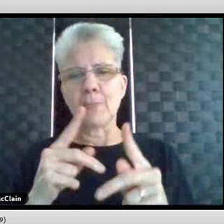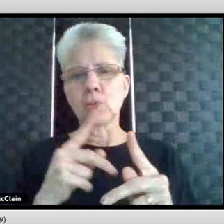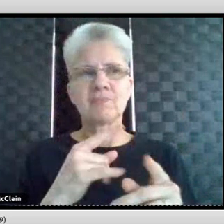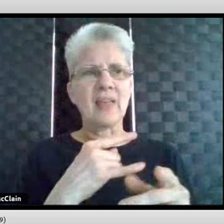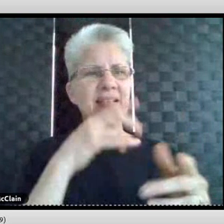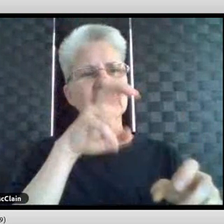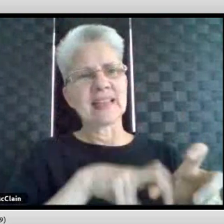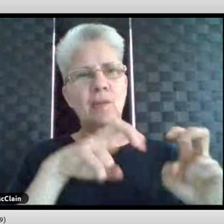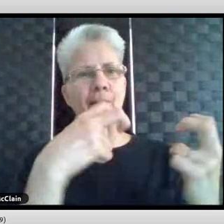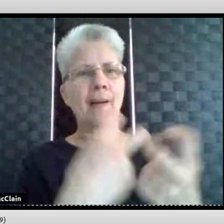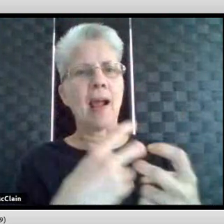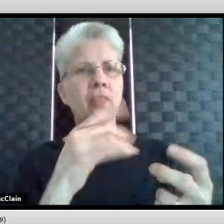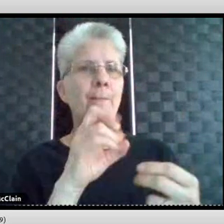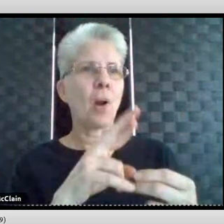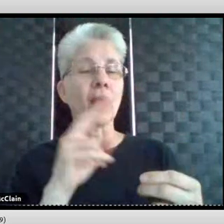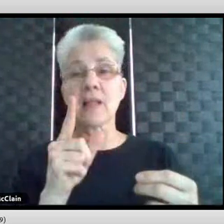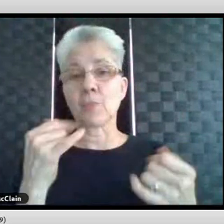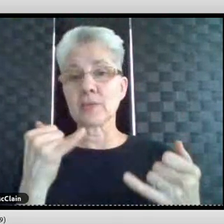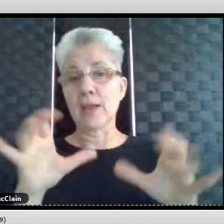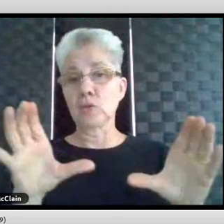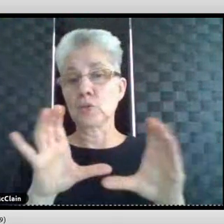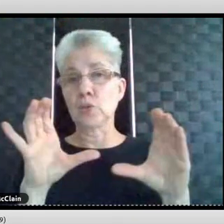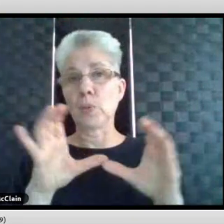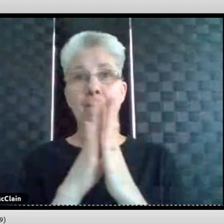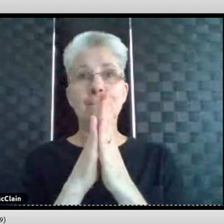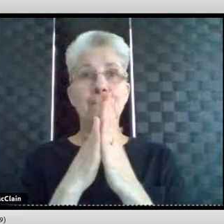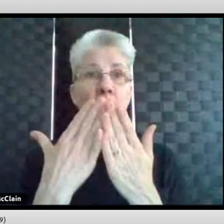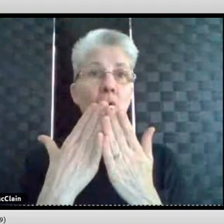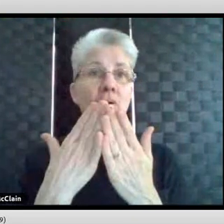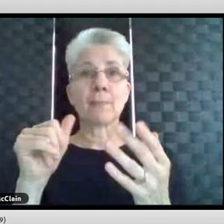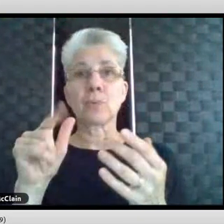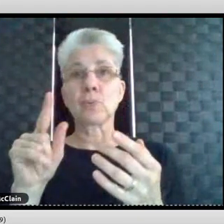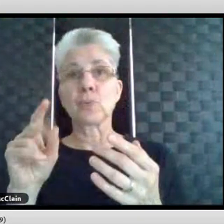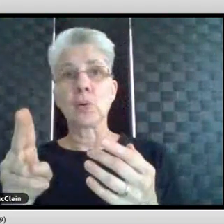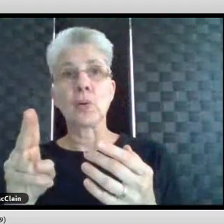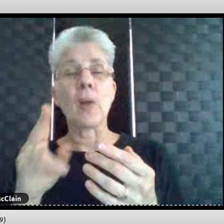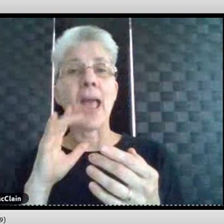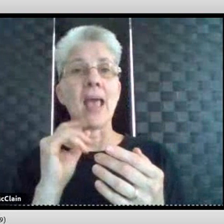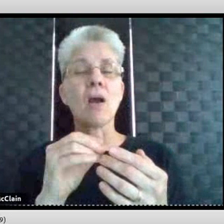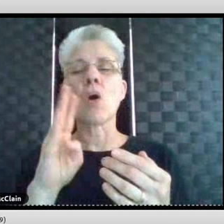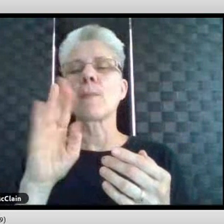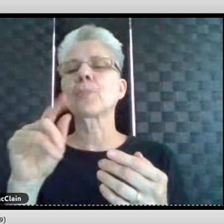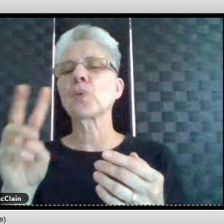There are libraries doing books and brew, and they do book clubs at a bar or at a brewery,